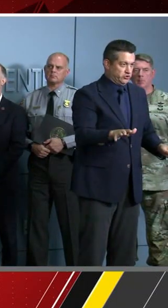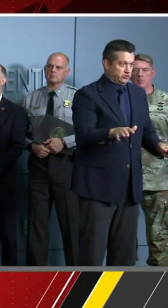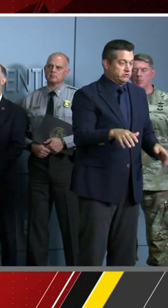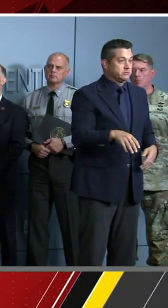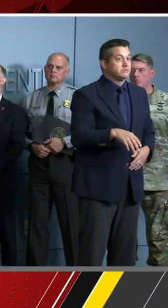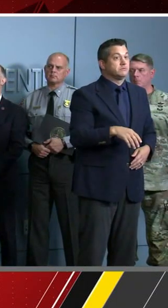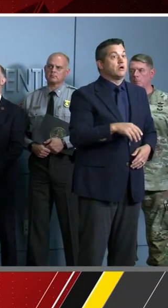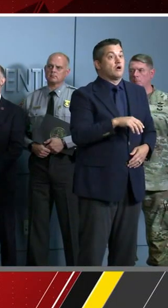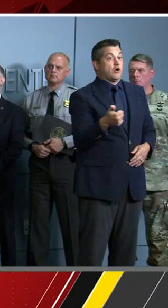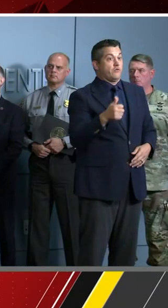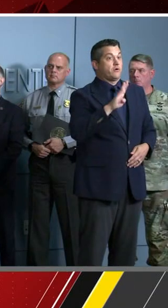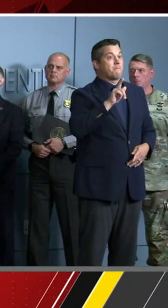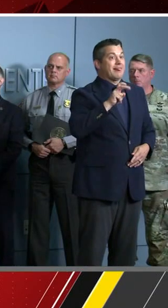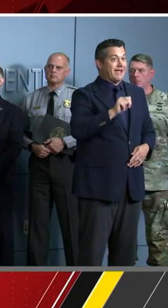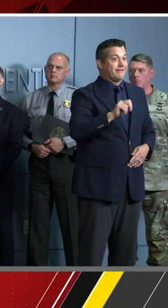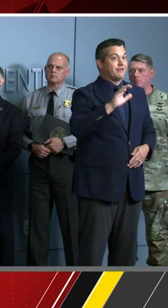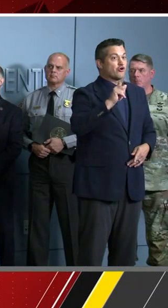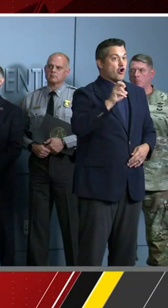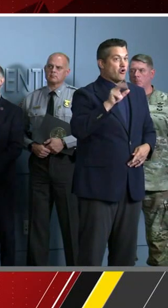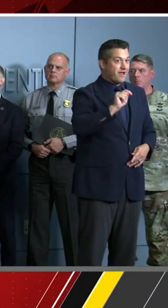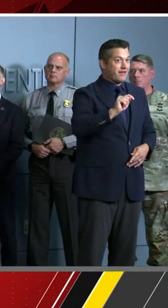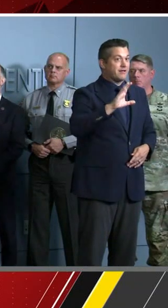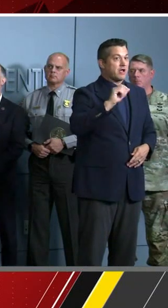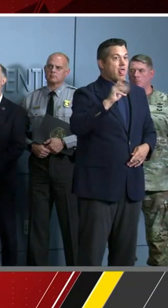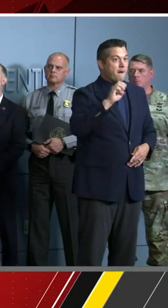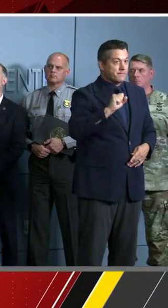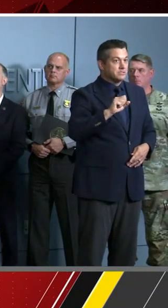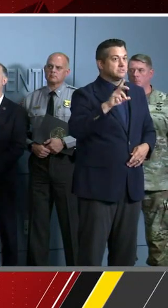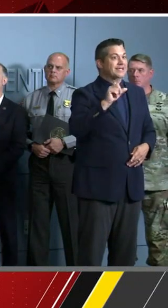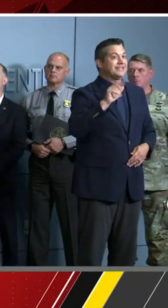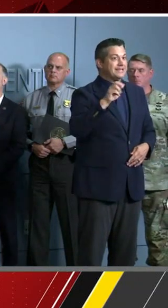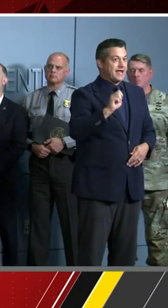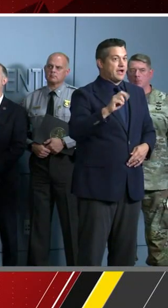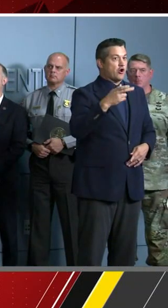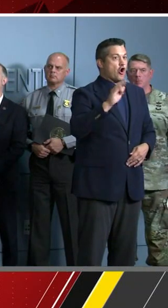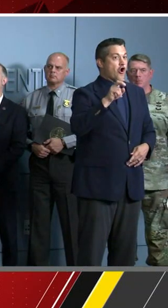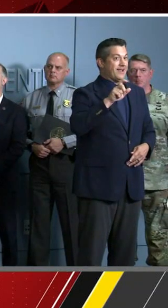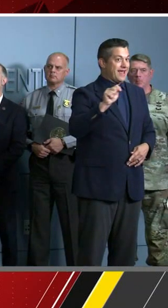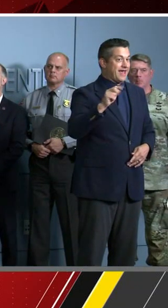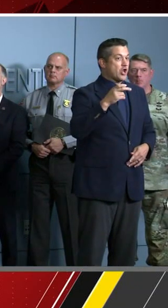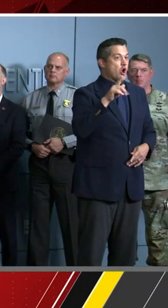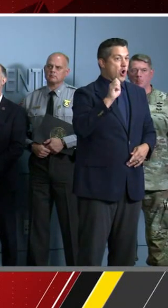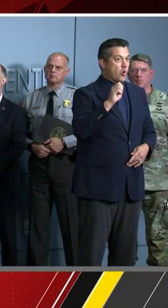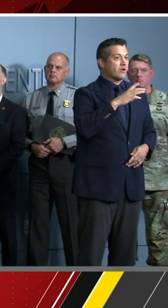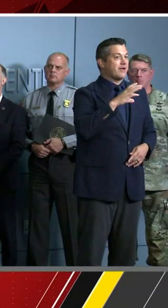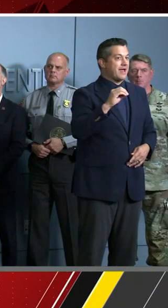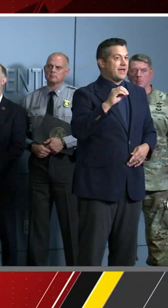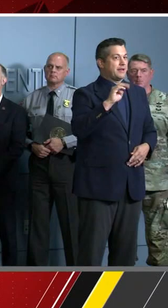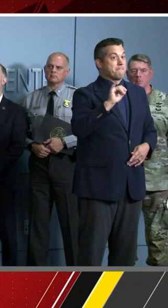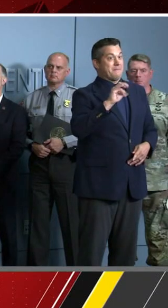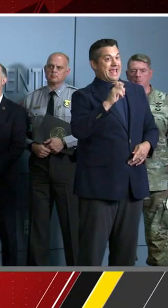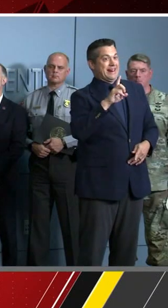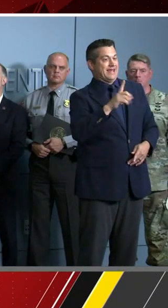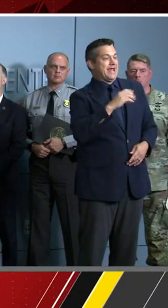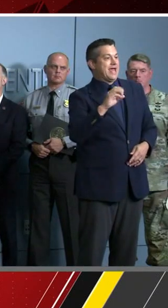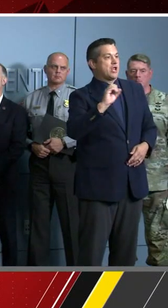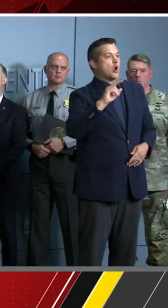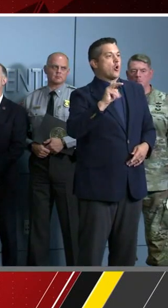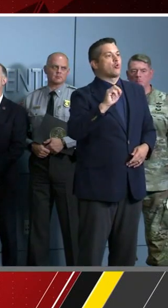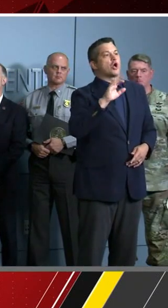Columbia Dare. Harnett Hoke.